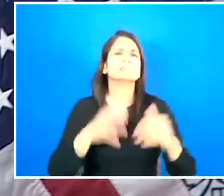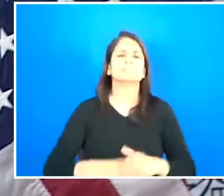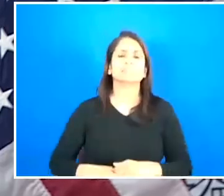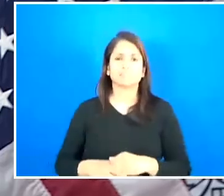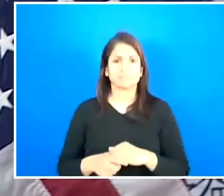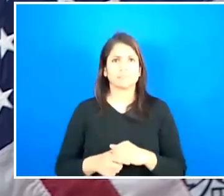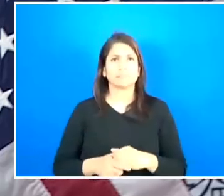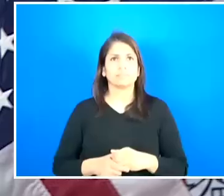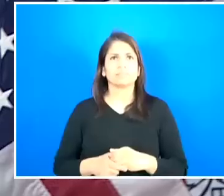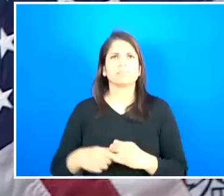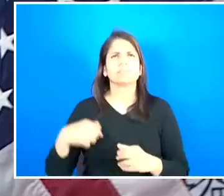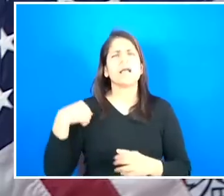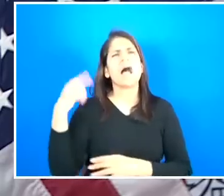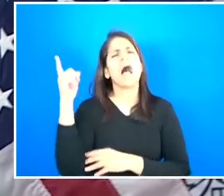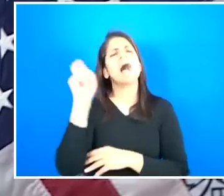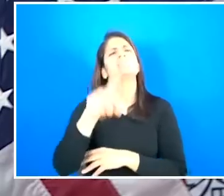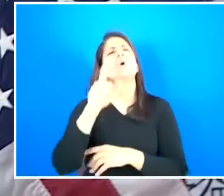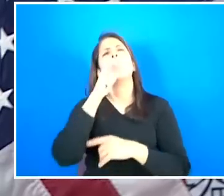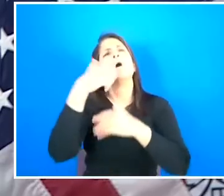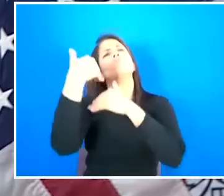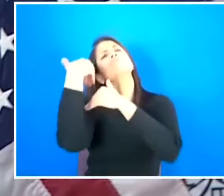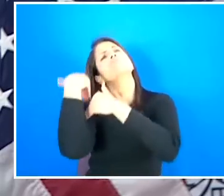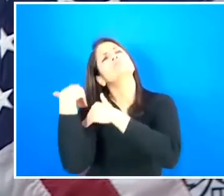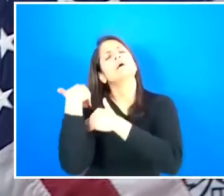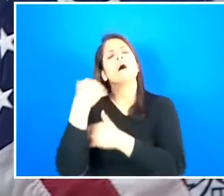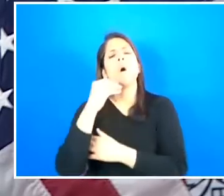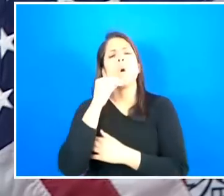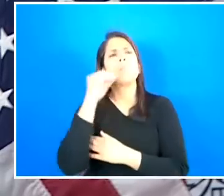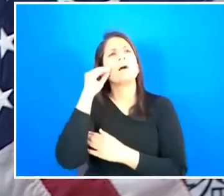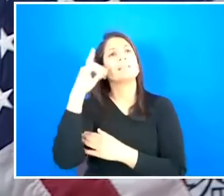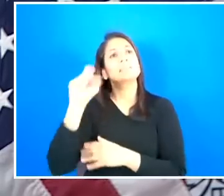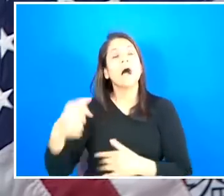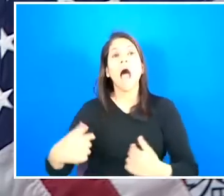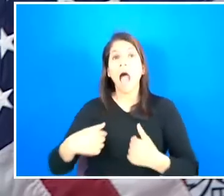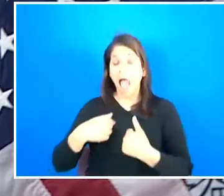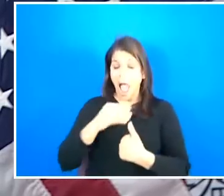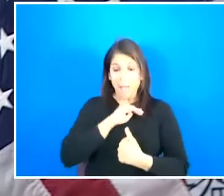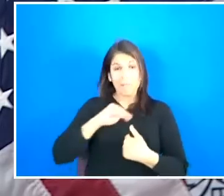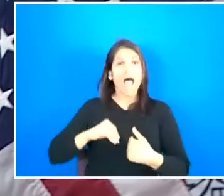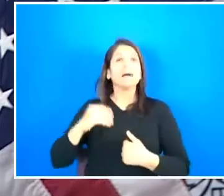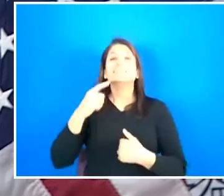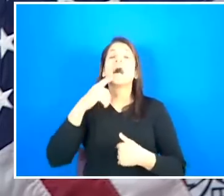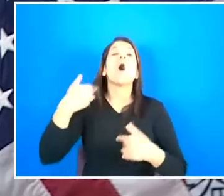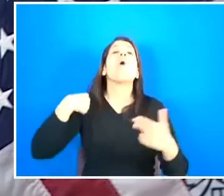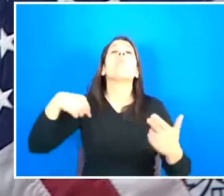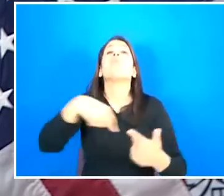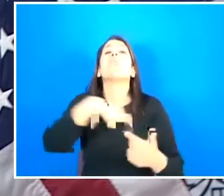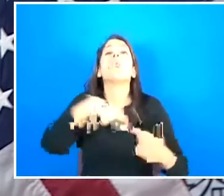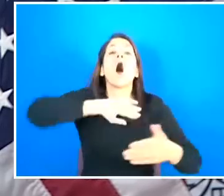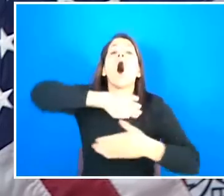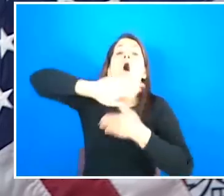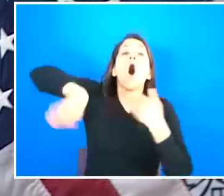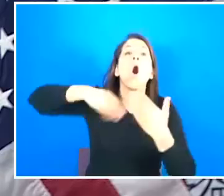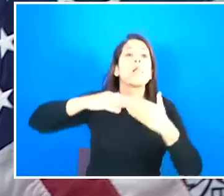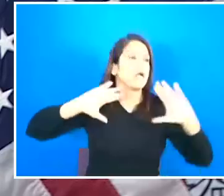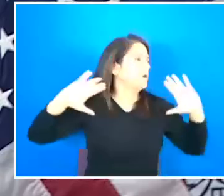LIKE OTHER QUESTIONS I'VE BEEN ASKED LATELY. WE'RE ALL RESPONSIBLE. IT'S ALL OF OUR JOB TO GET THIS